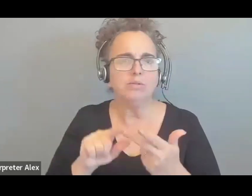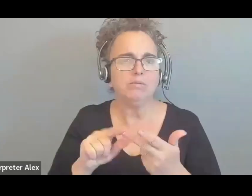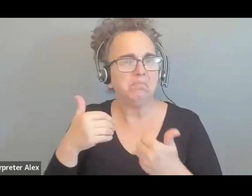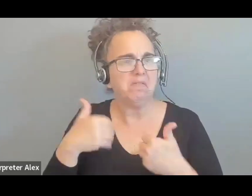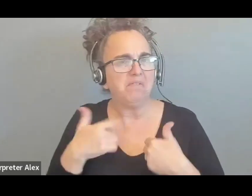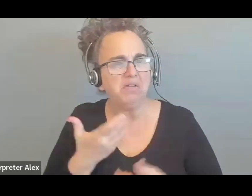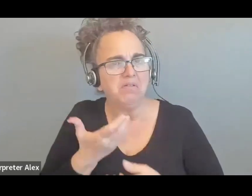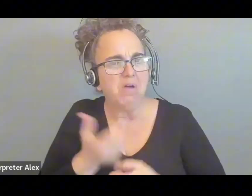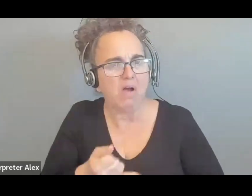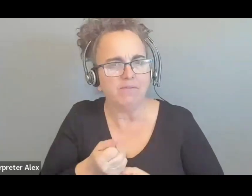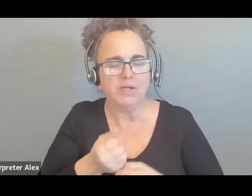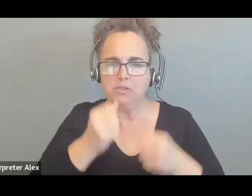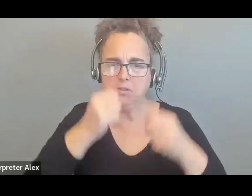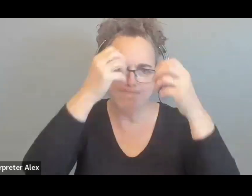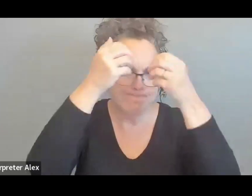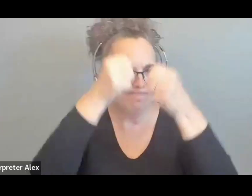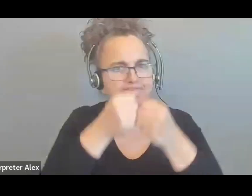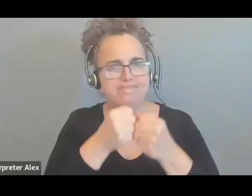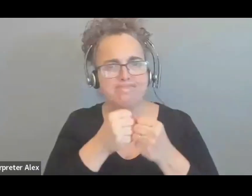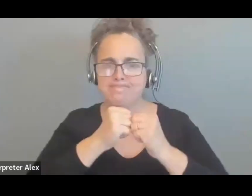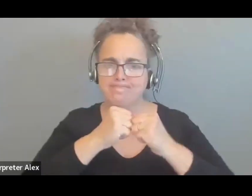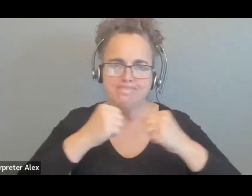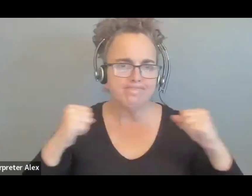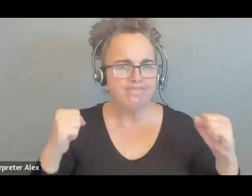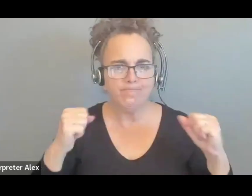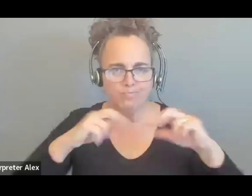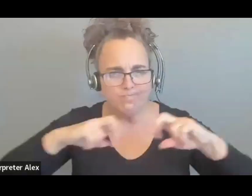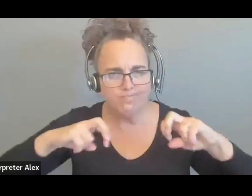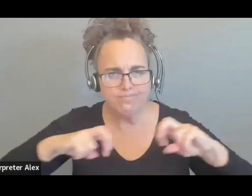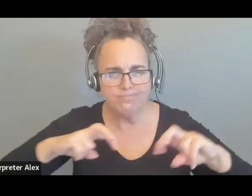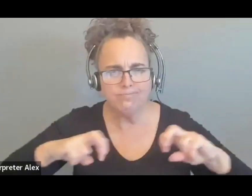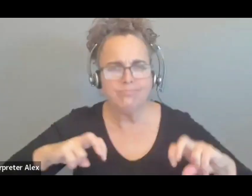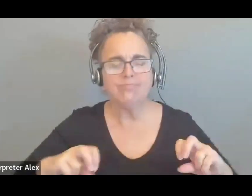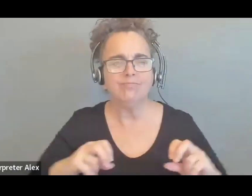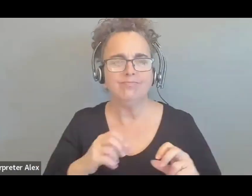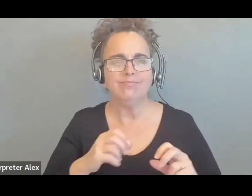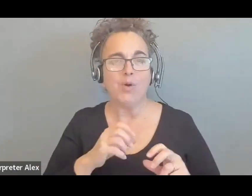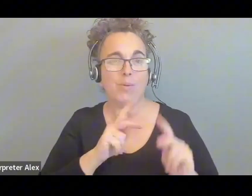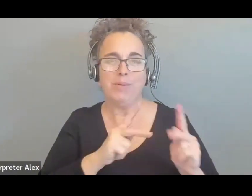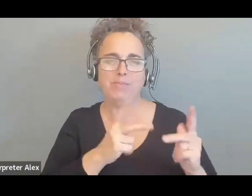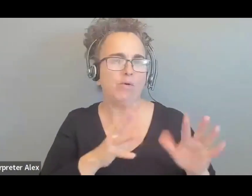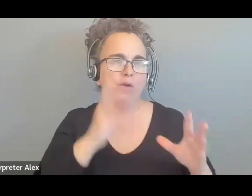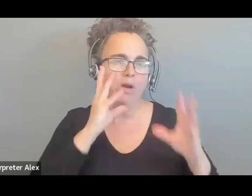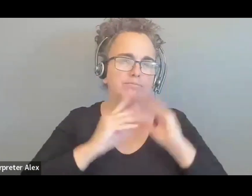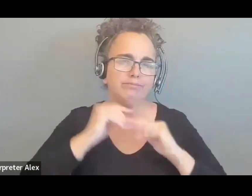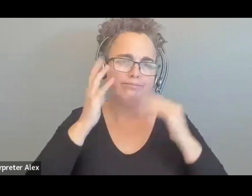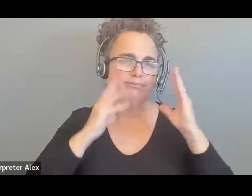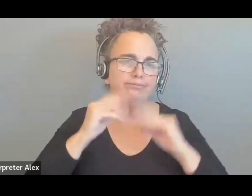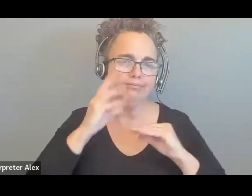as like the current generation of folks are kind of, you know, moving into their later years of this work or into communities.